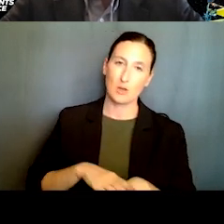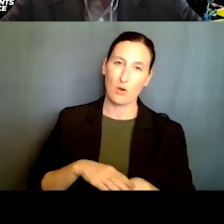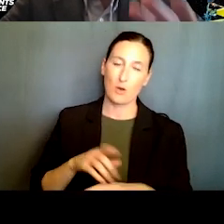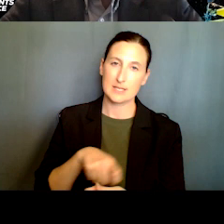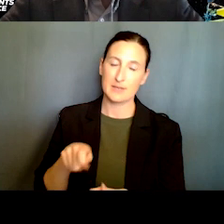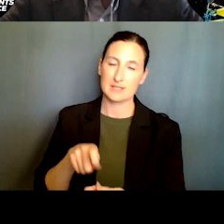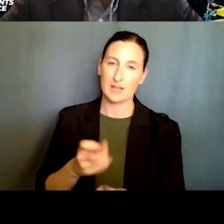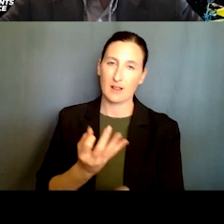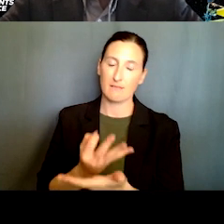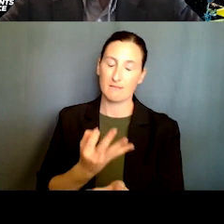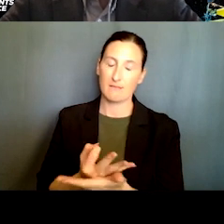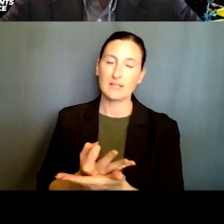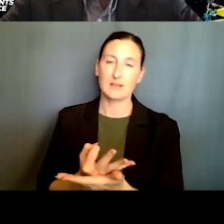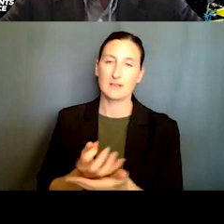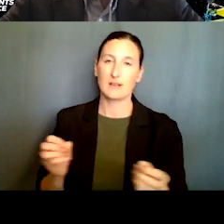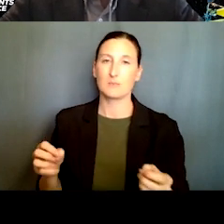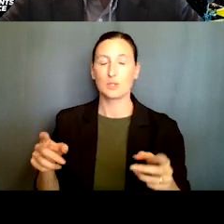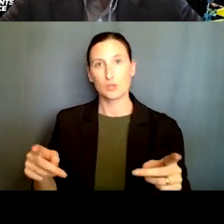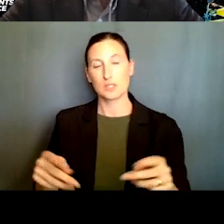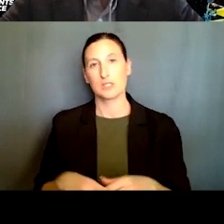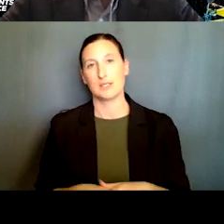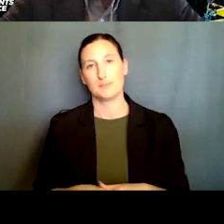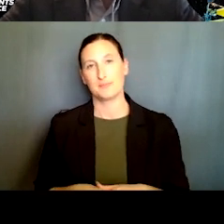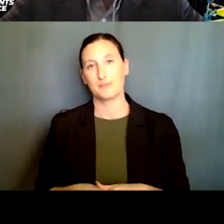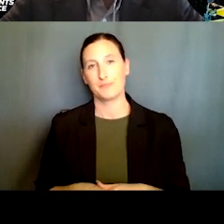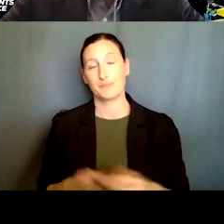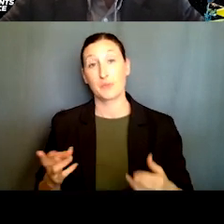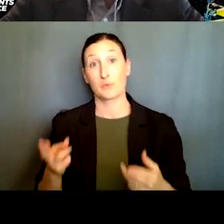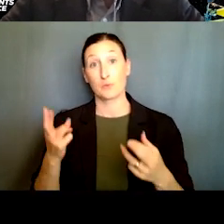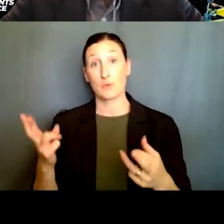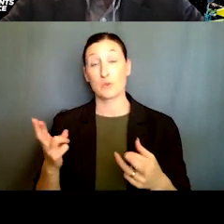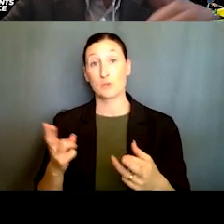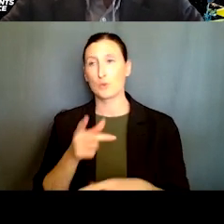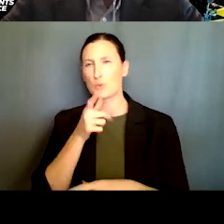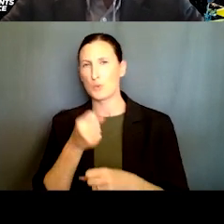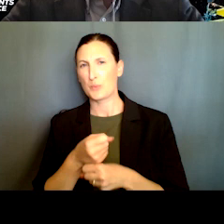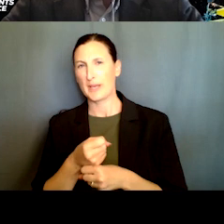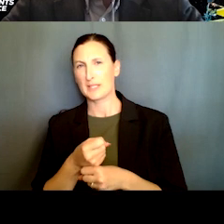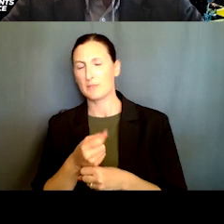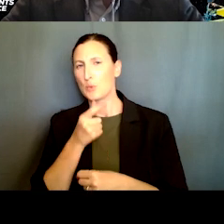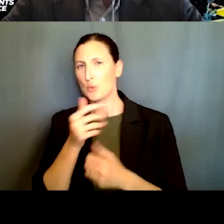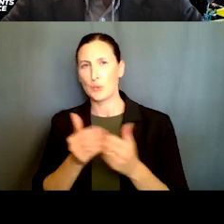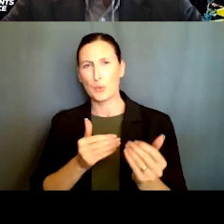the particular funding opportunity. Funding recommendations are made by whoever's making